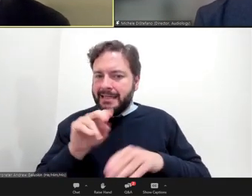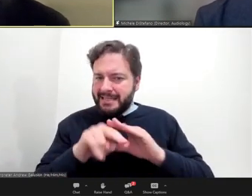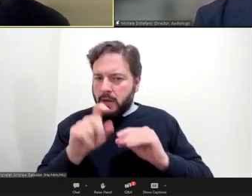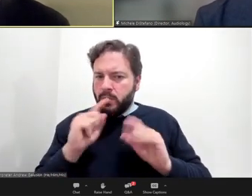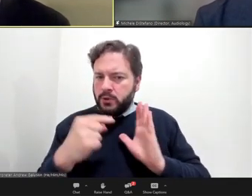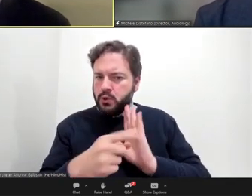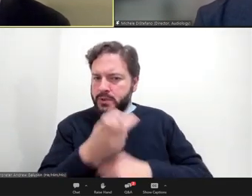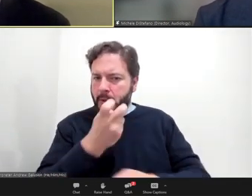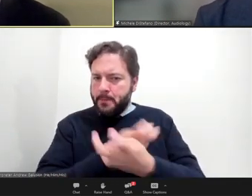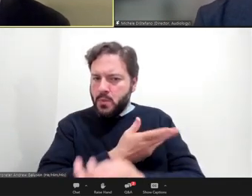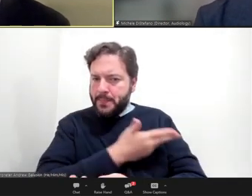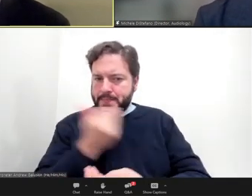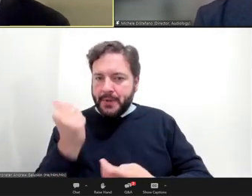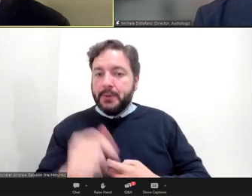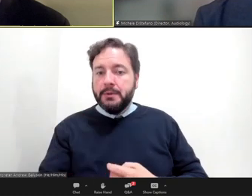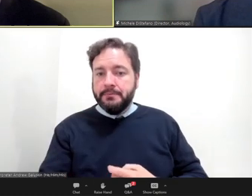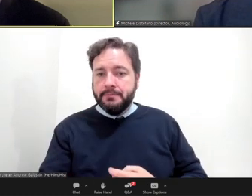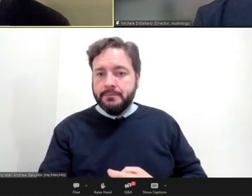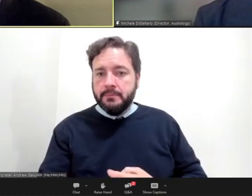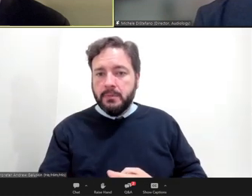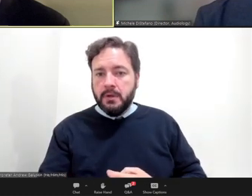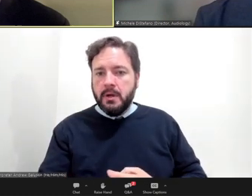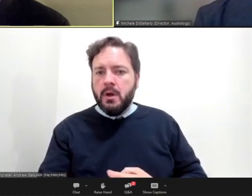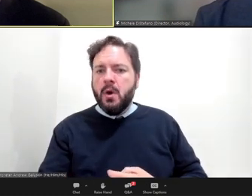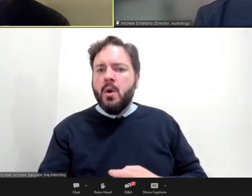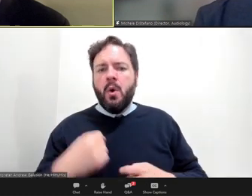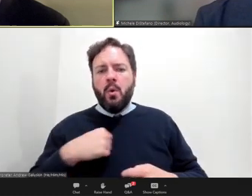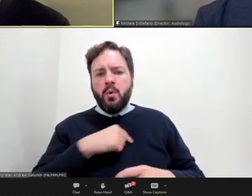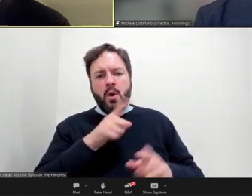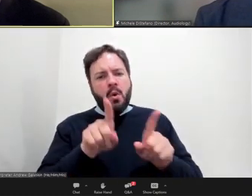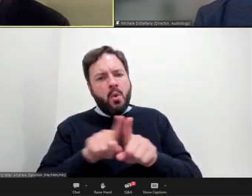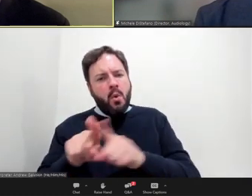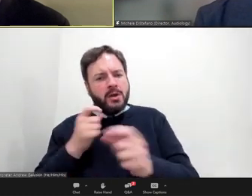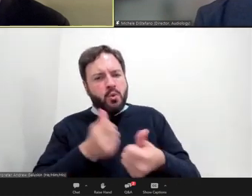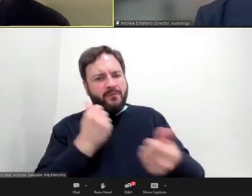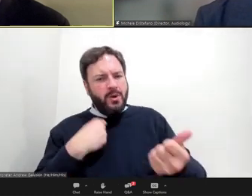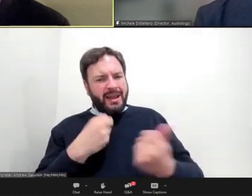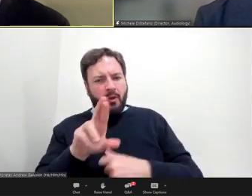And we're avoiding the radiation that comes with a CAT scan. There are times where depending on